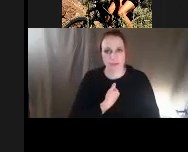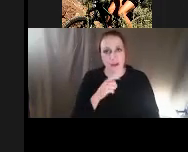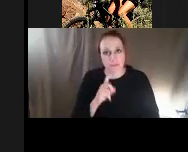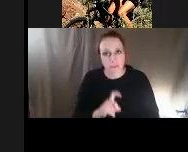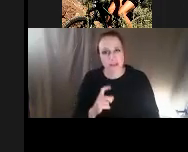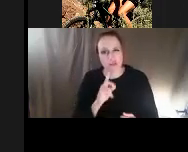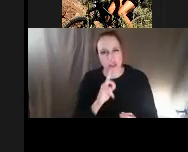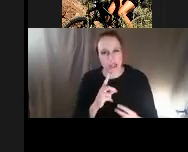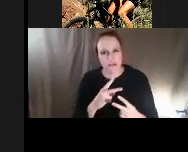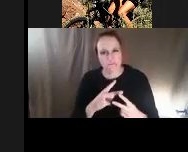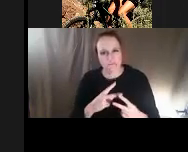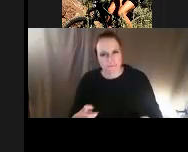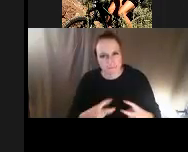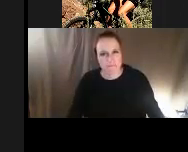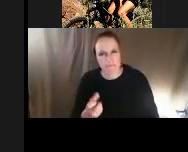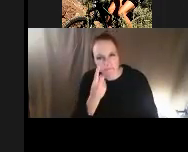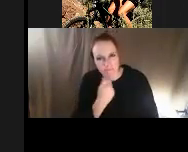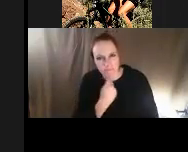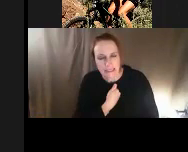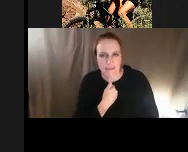And if you think you've done as much work as you